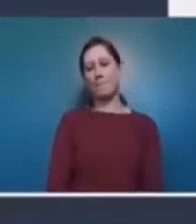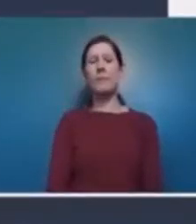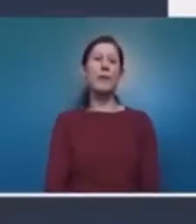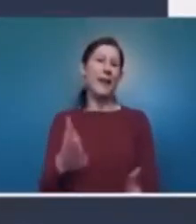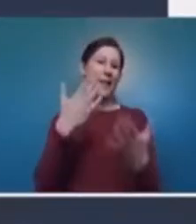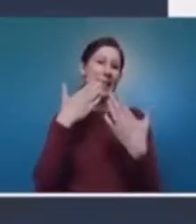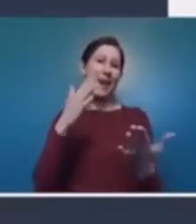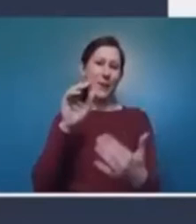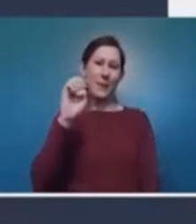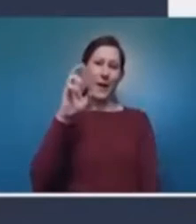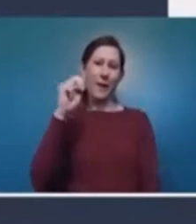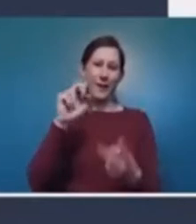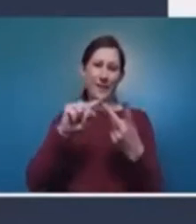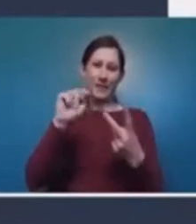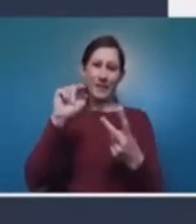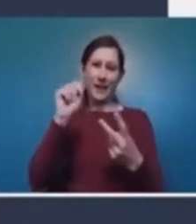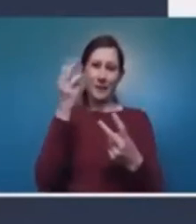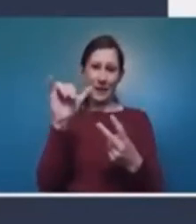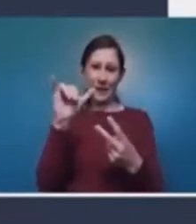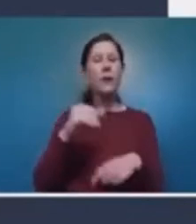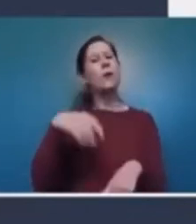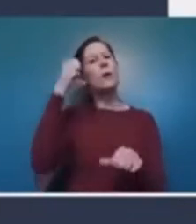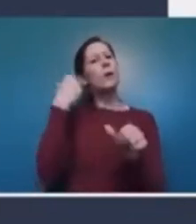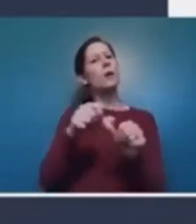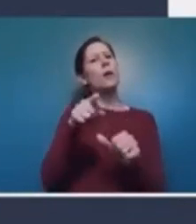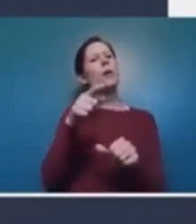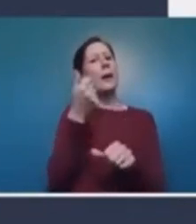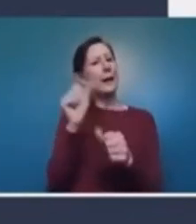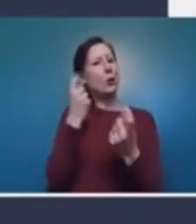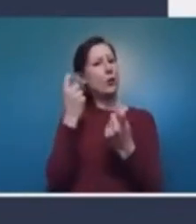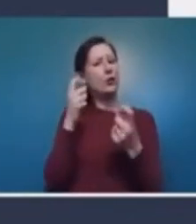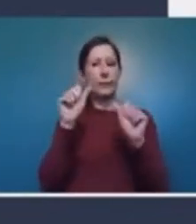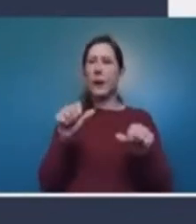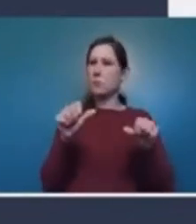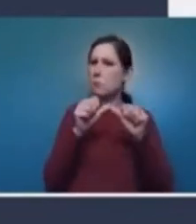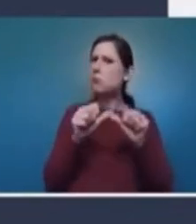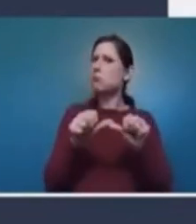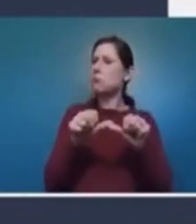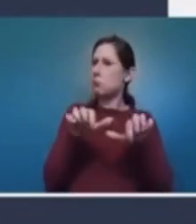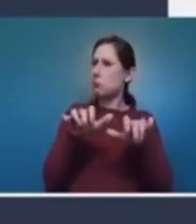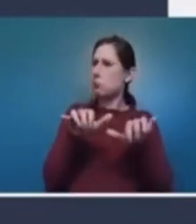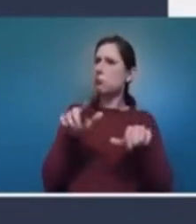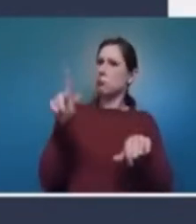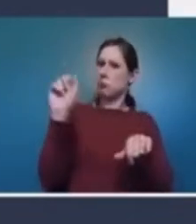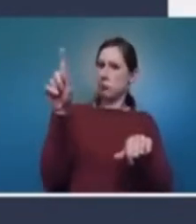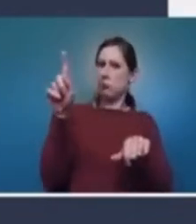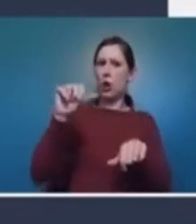Magan: Thanks, Erin and Tamera. Remember, if you have questions, you can go ahead and type them in the Q&A section. Next I'd